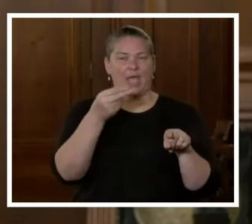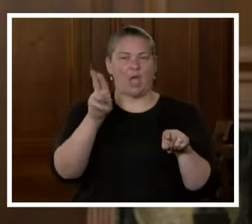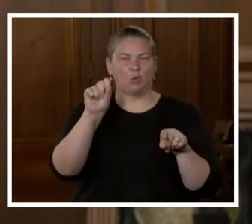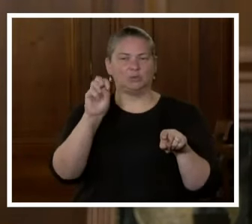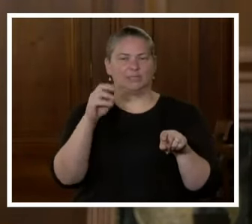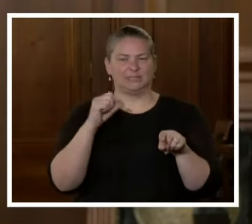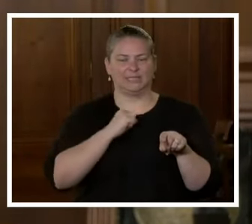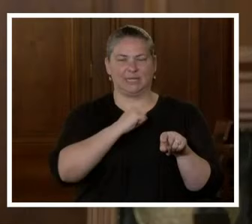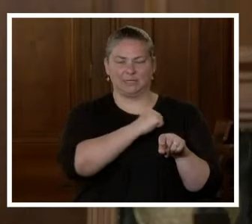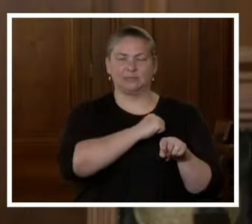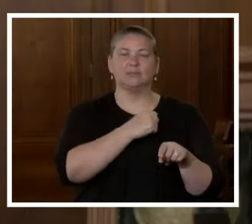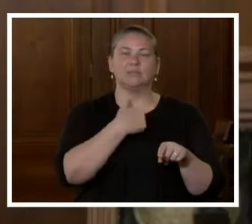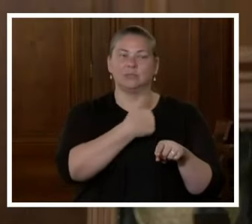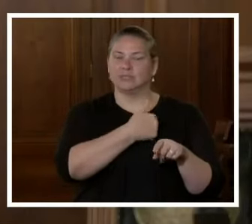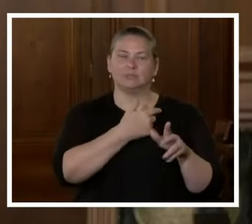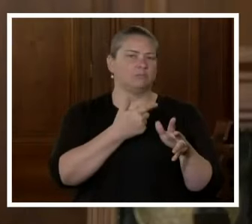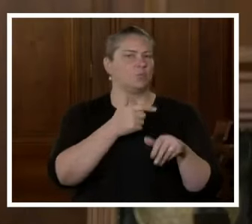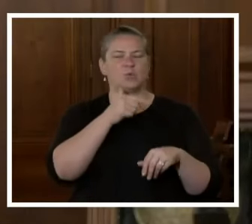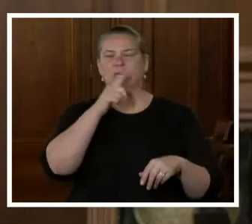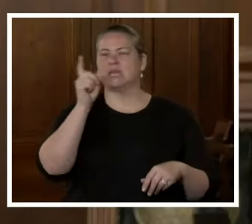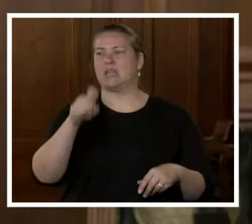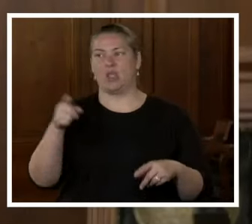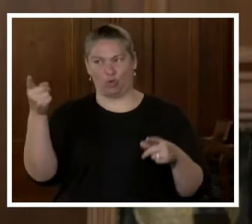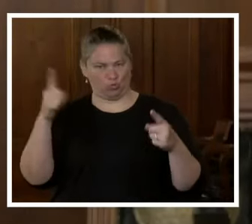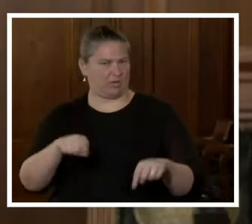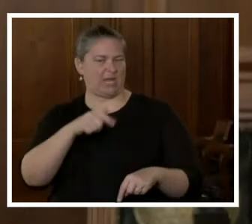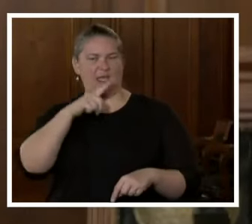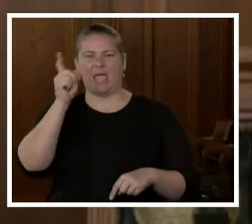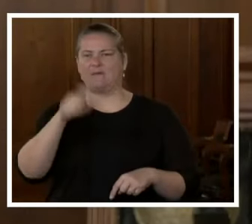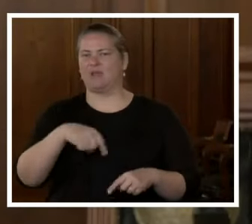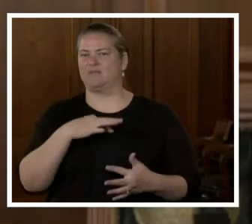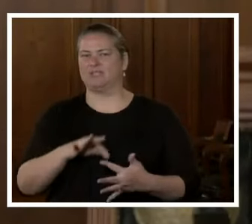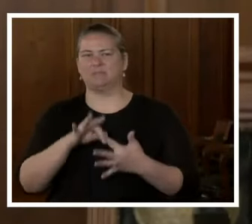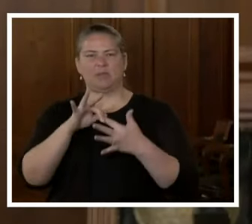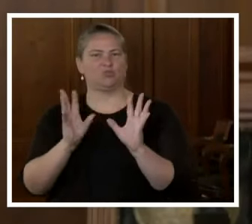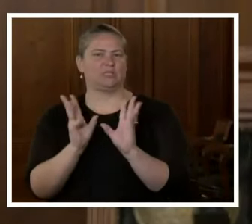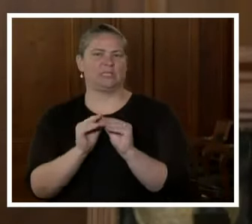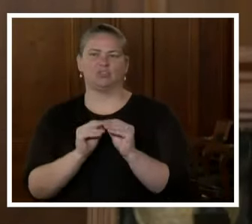TOGETHER? SO THE GROUPS THAT ARE DEMONSTRATING, THEY'RE GIVING